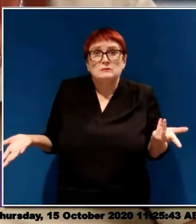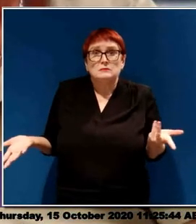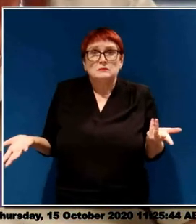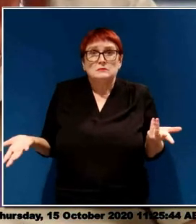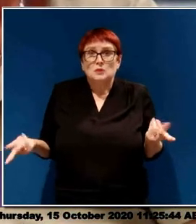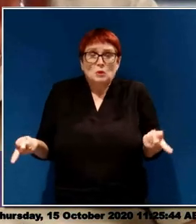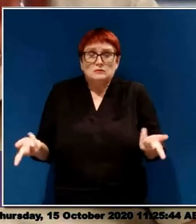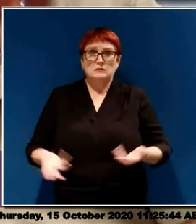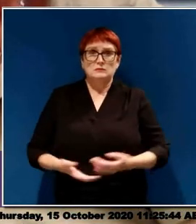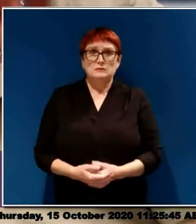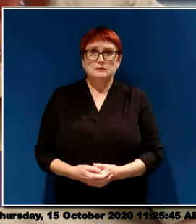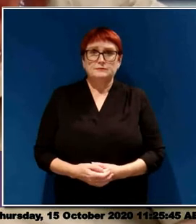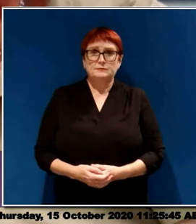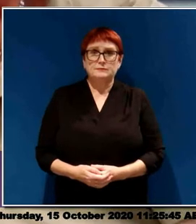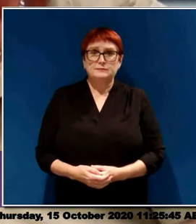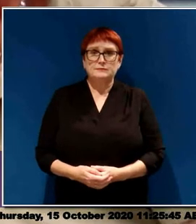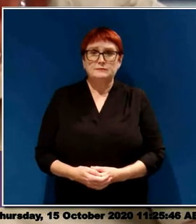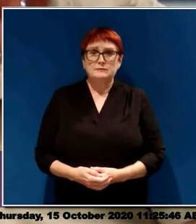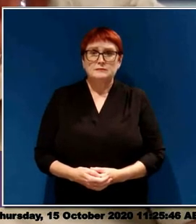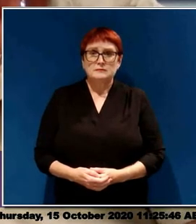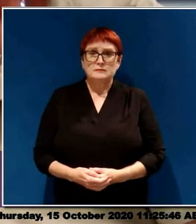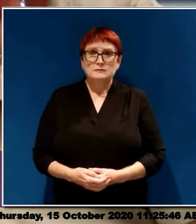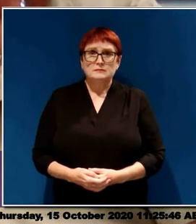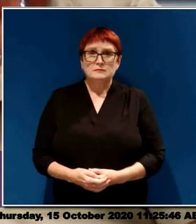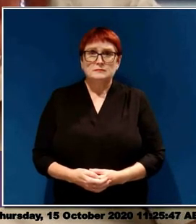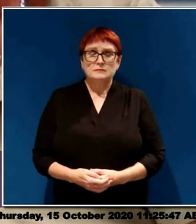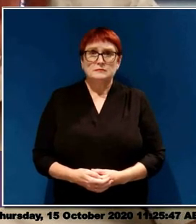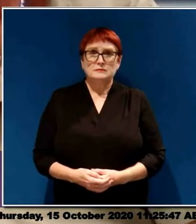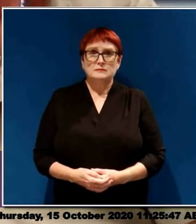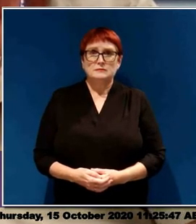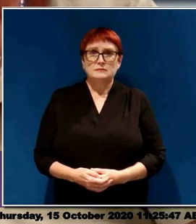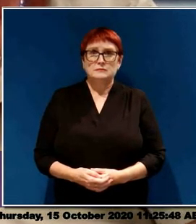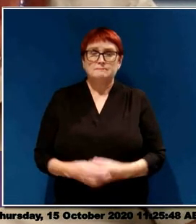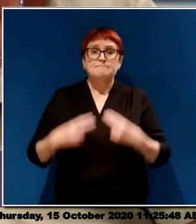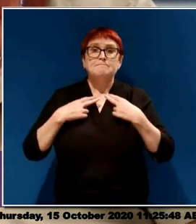I'm going to finish the questions that I have for you by playing